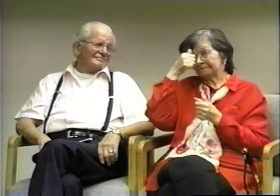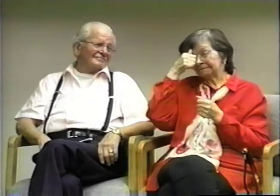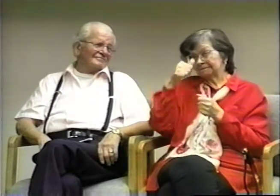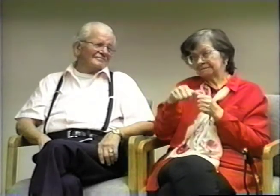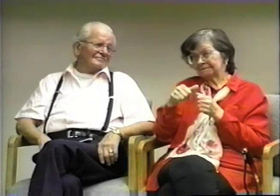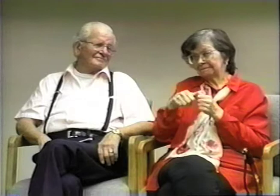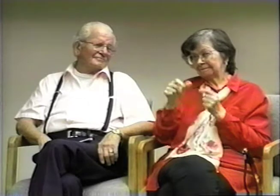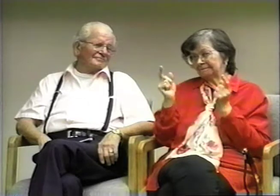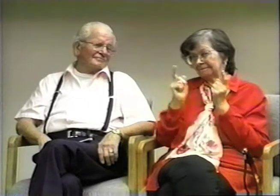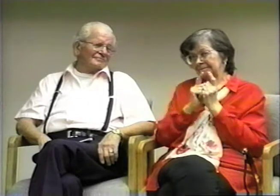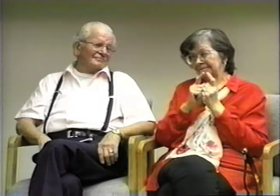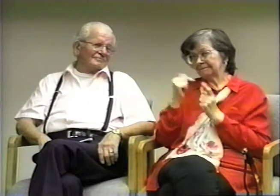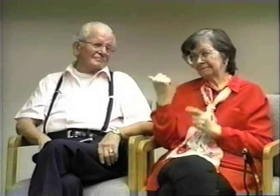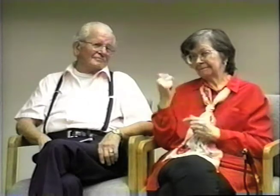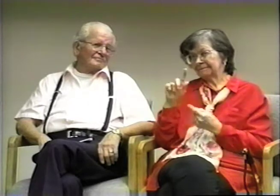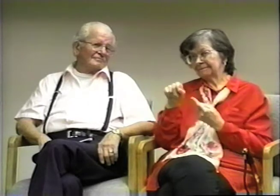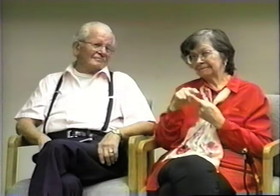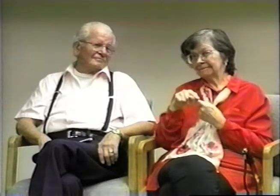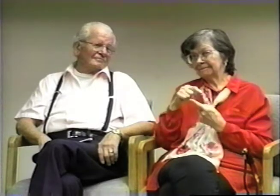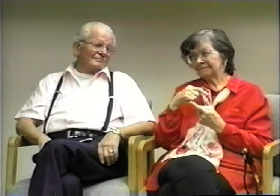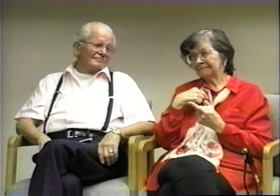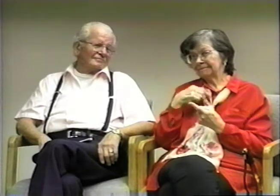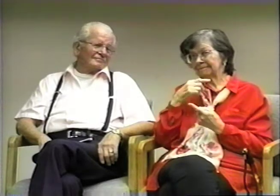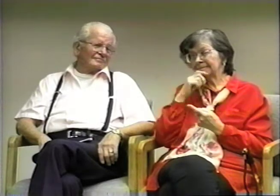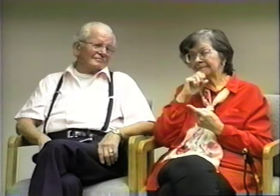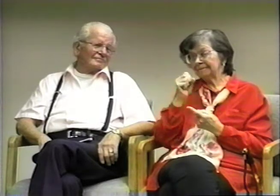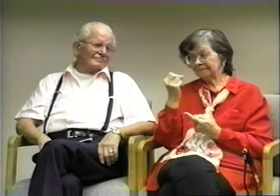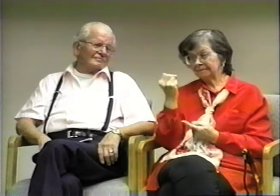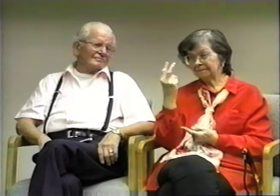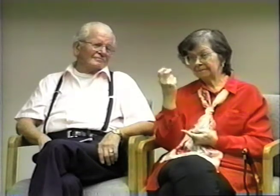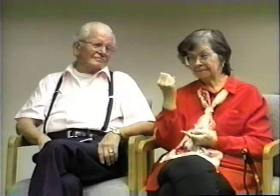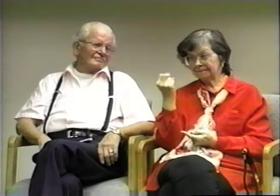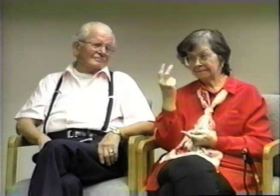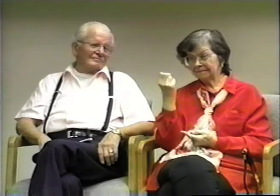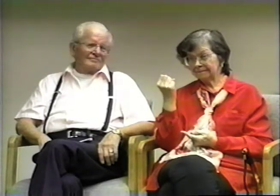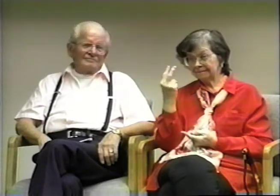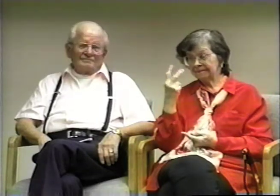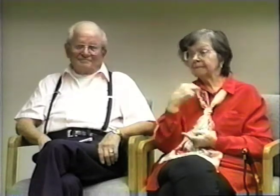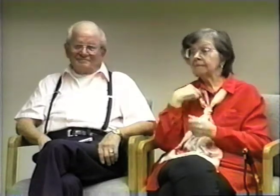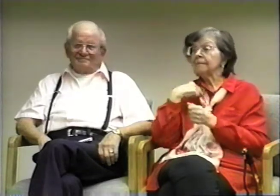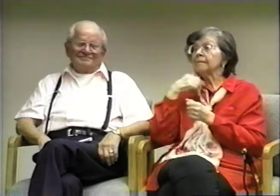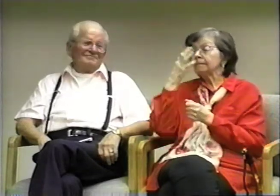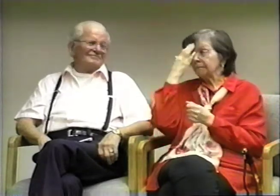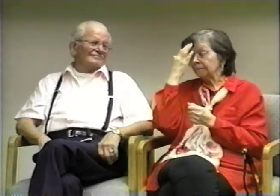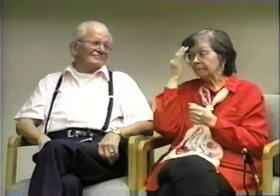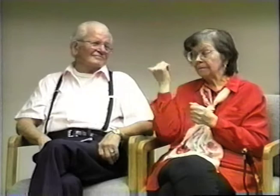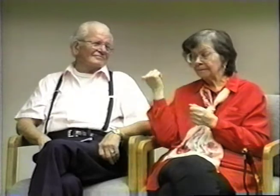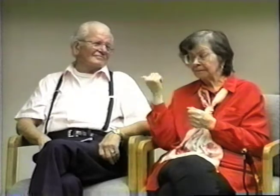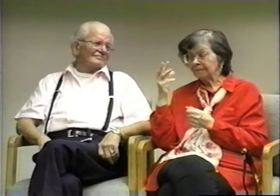Well, as I remember it, I met Lloyd when I was twelve years old.